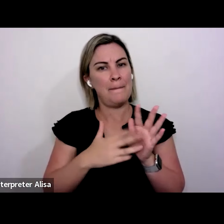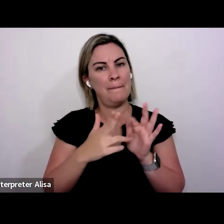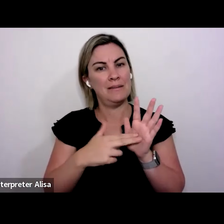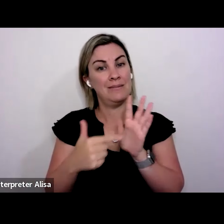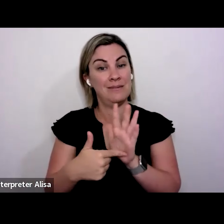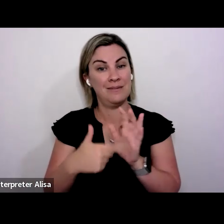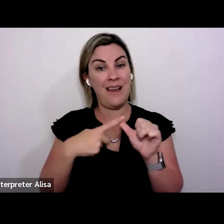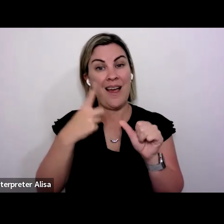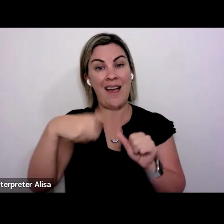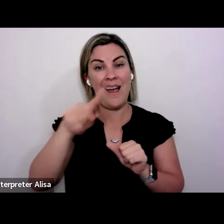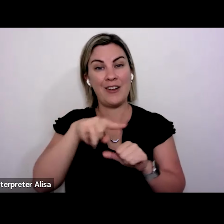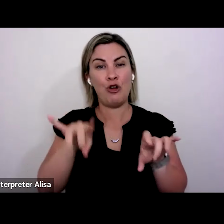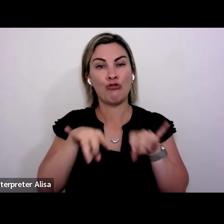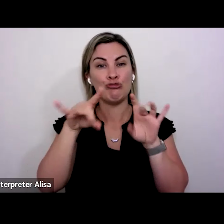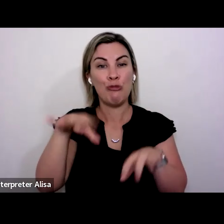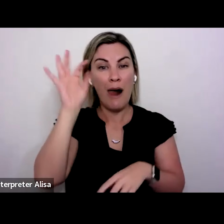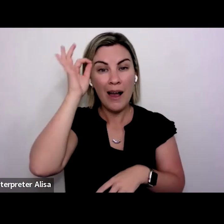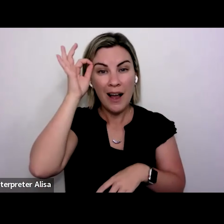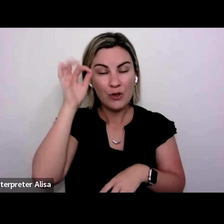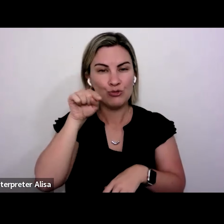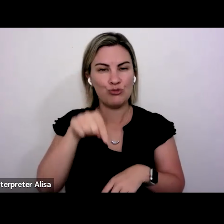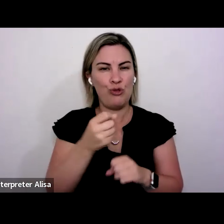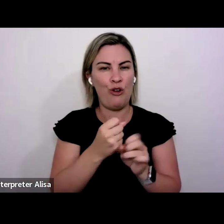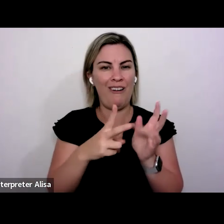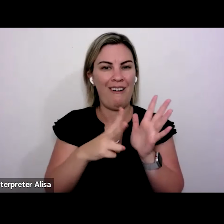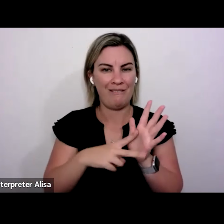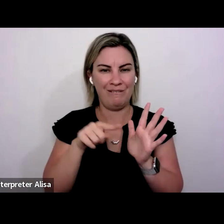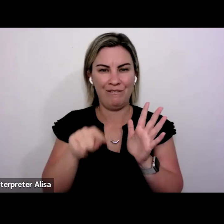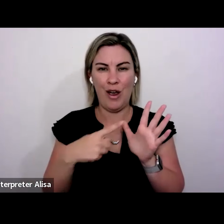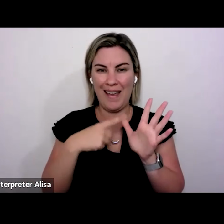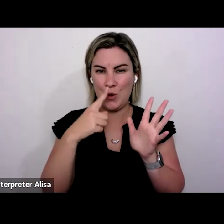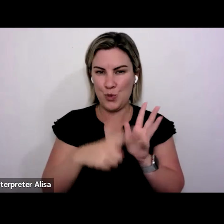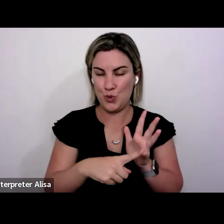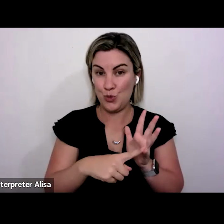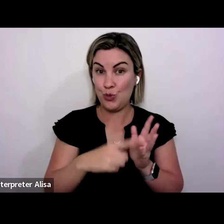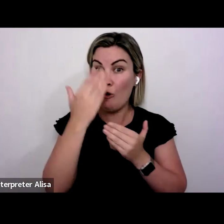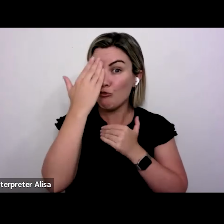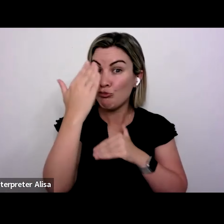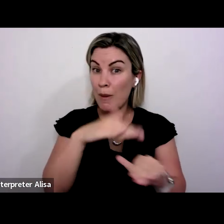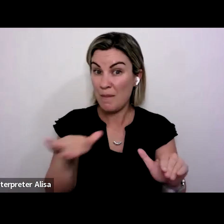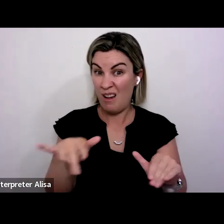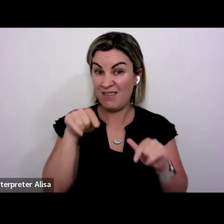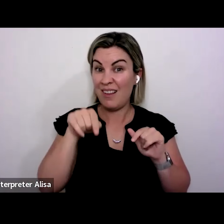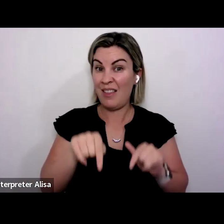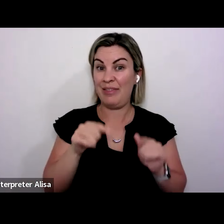A reminder, as our panellists have said too, the First Nations Protocols document is available on the Australia Council website.